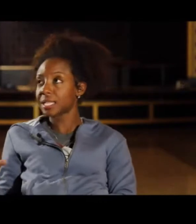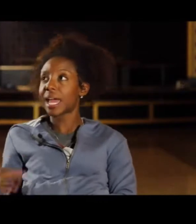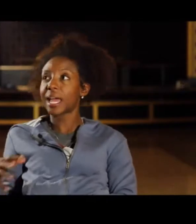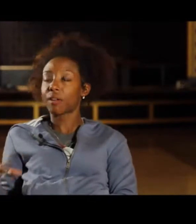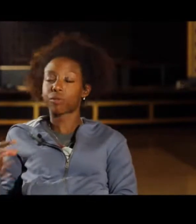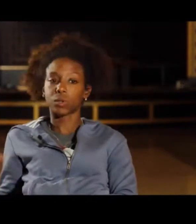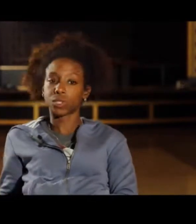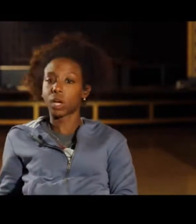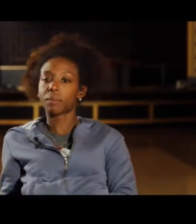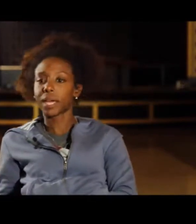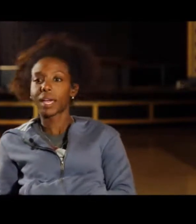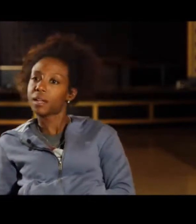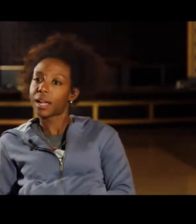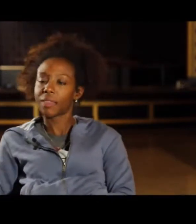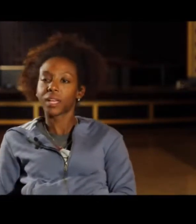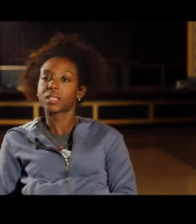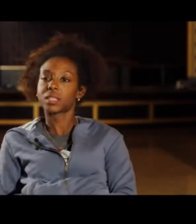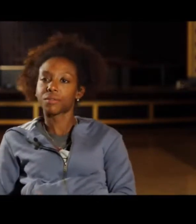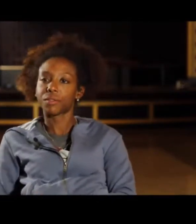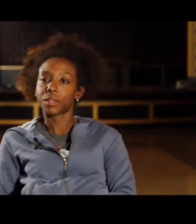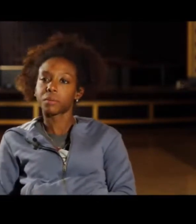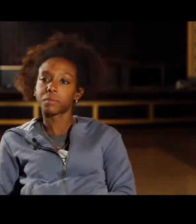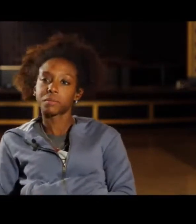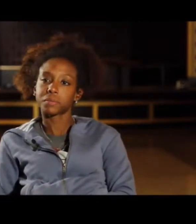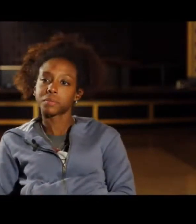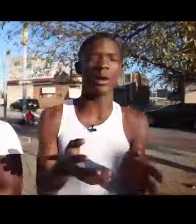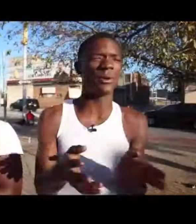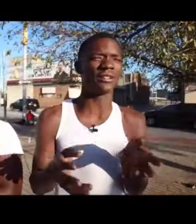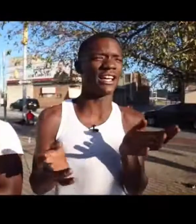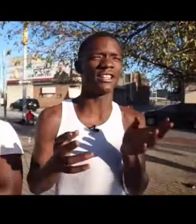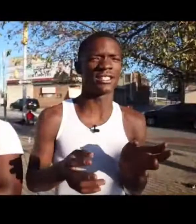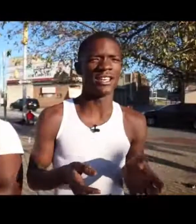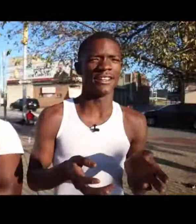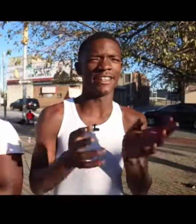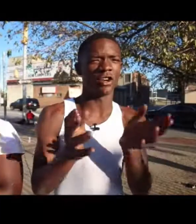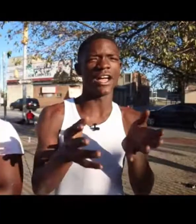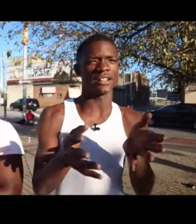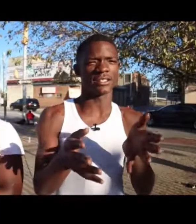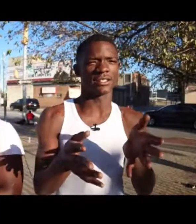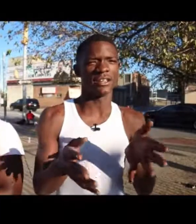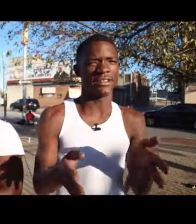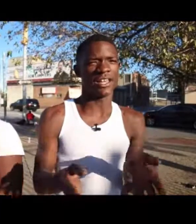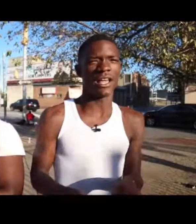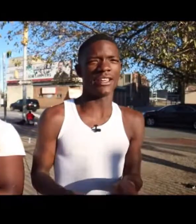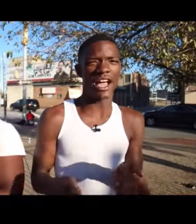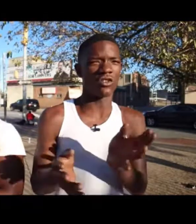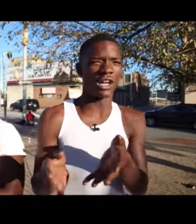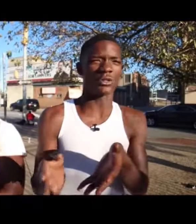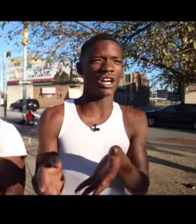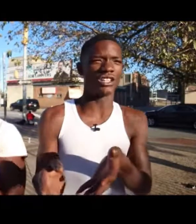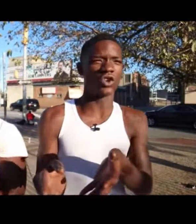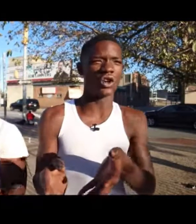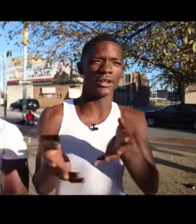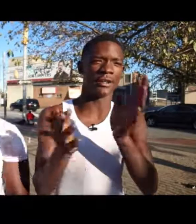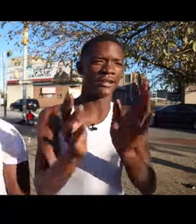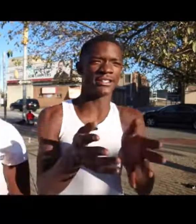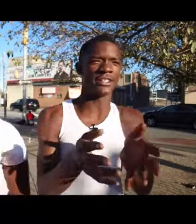you know it's it's really good for um a child that hasn't had a real job yet